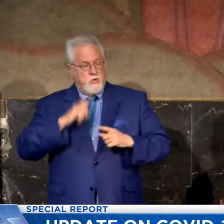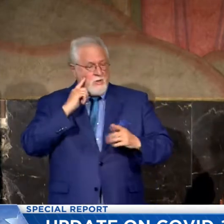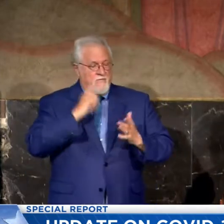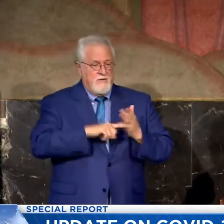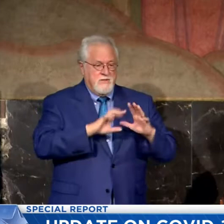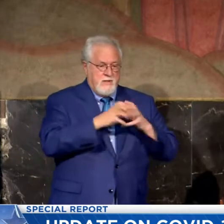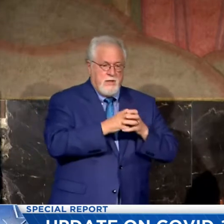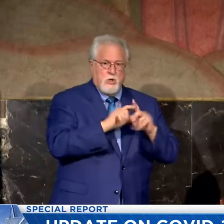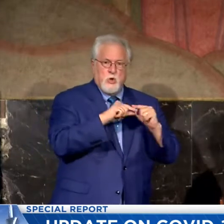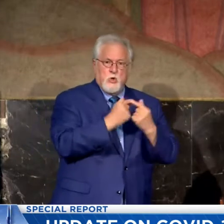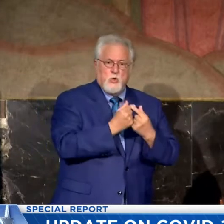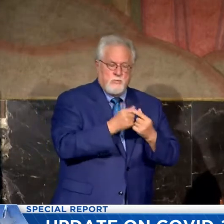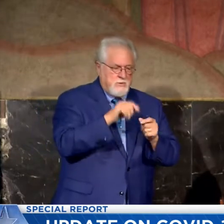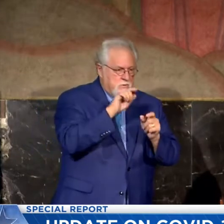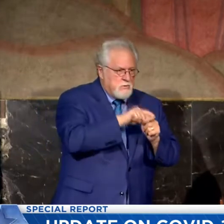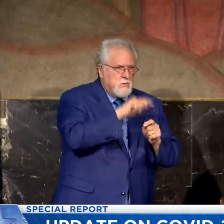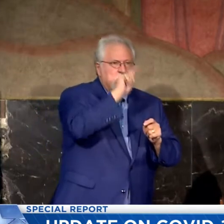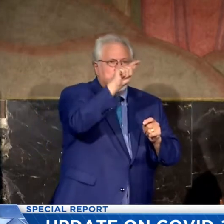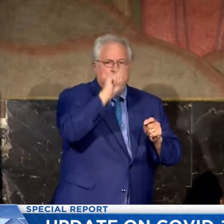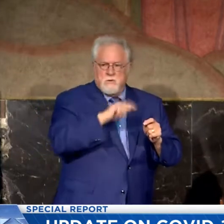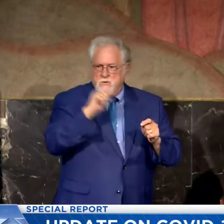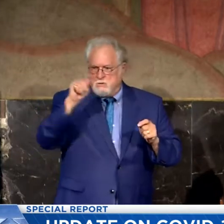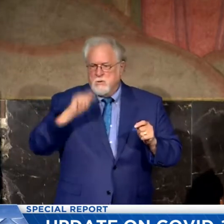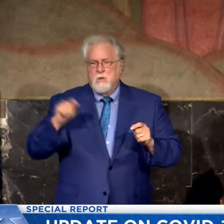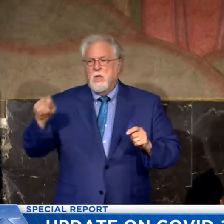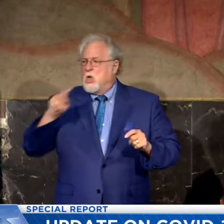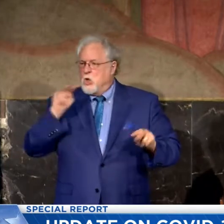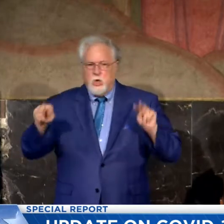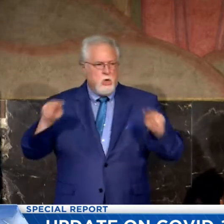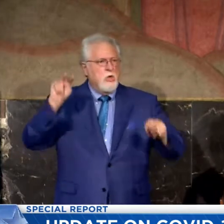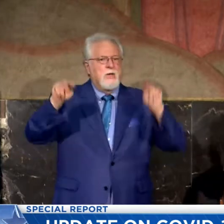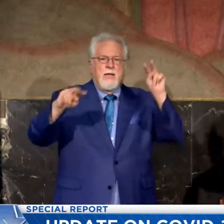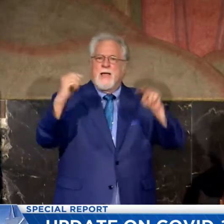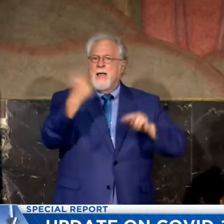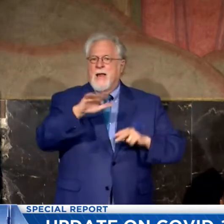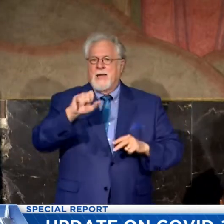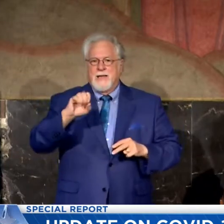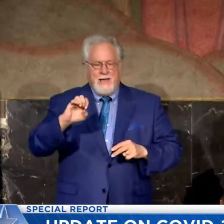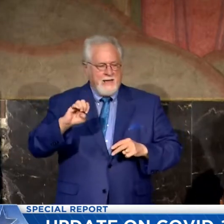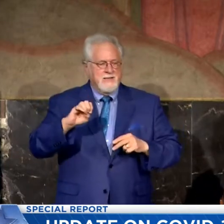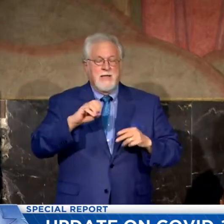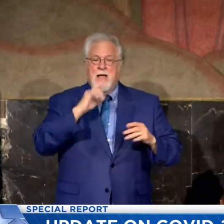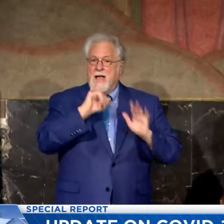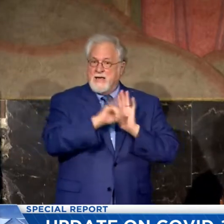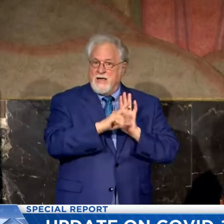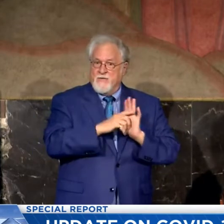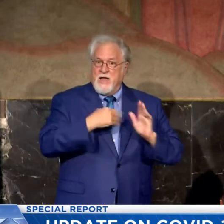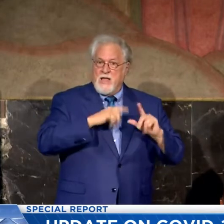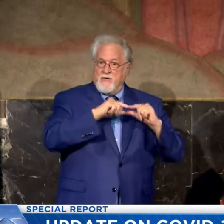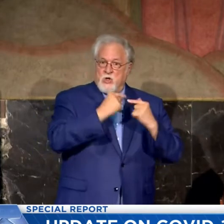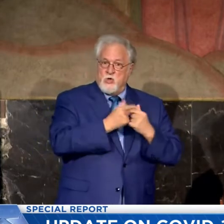I WILL ANSWER MORE BROADLY THAT WE CONTINUE TO WORK AS A PART OF CONTACT TRACING AND PUBLIC HEALTH MANDATE TO INVESTIGATE CLUSTERS AROUND THE STATE.